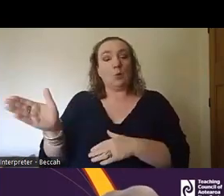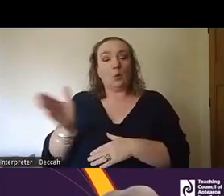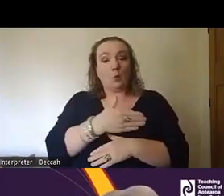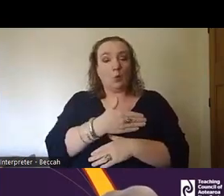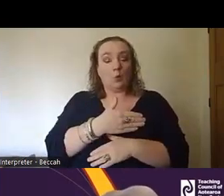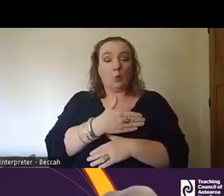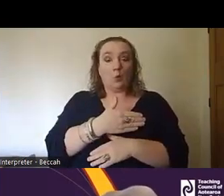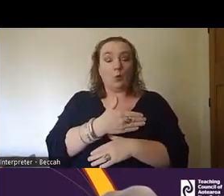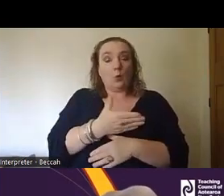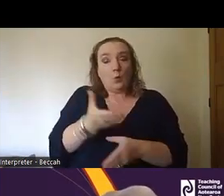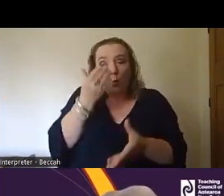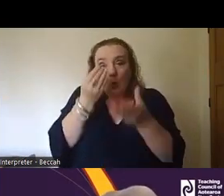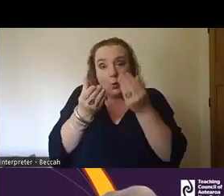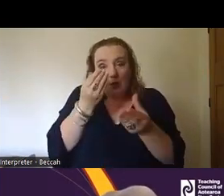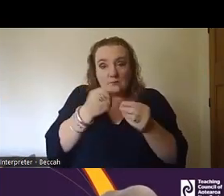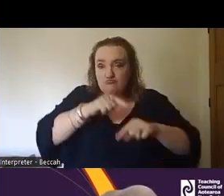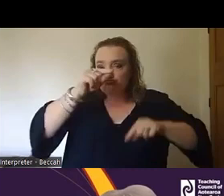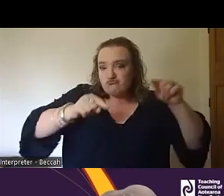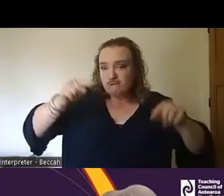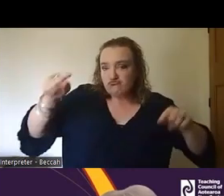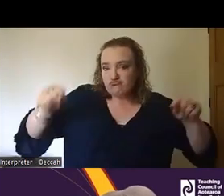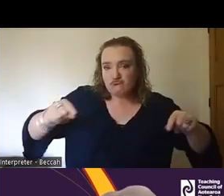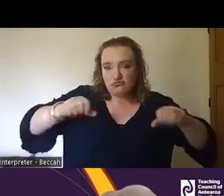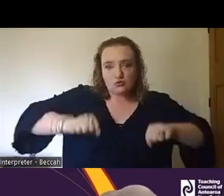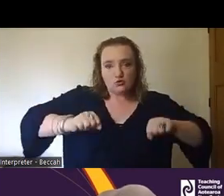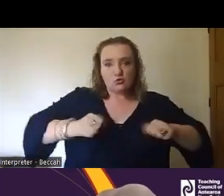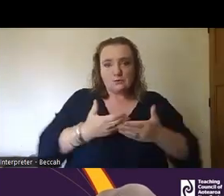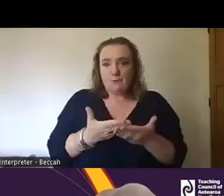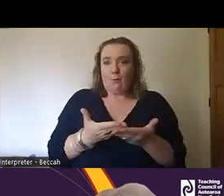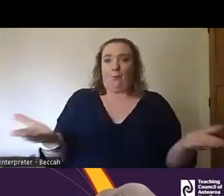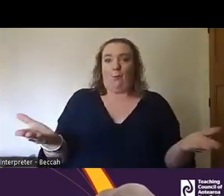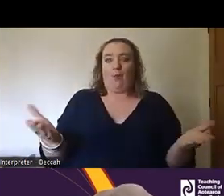all our thriving, it really came through there.